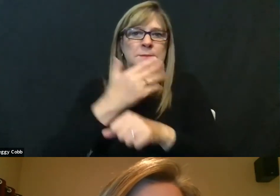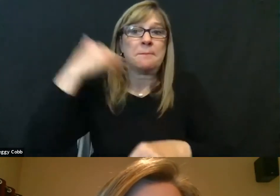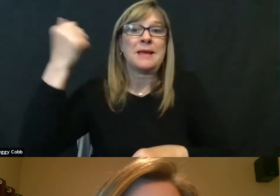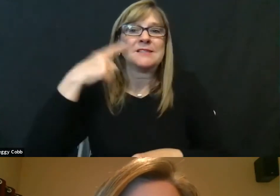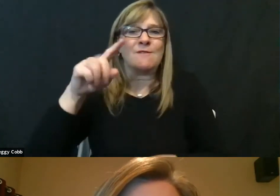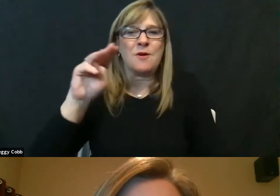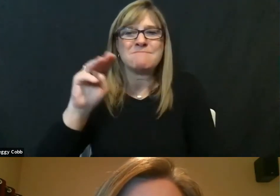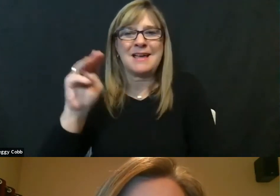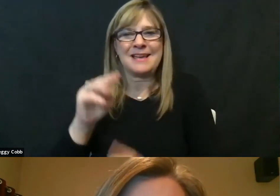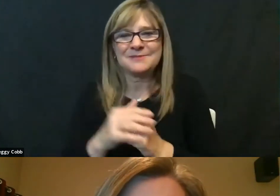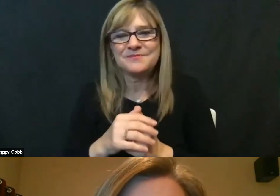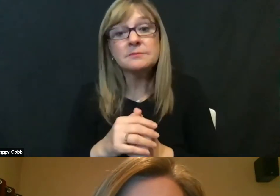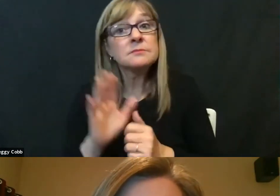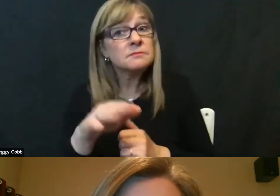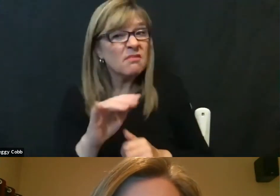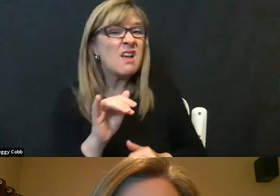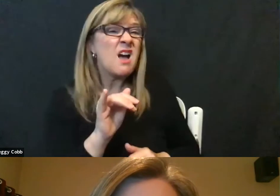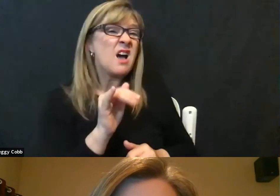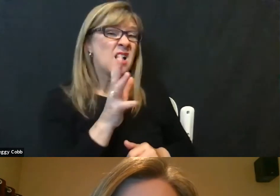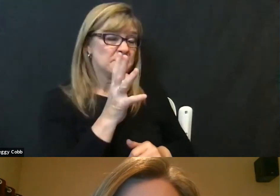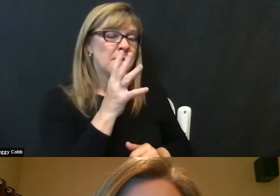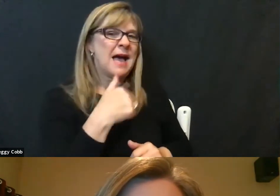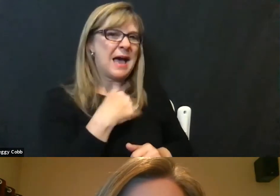Okay. And I was also looking to see if anybody knew